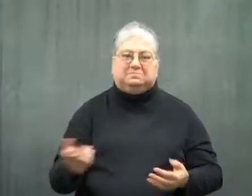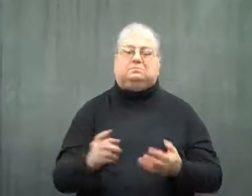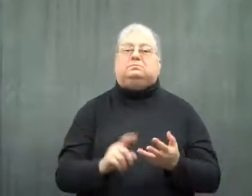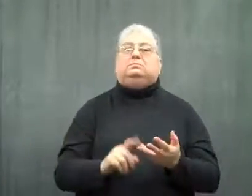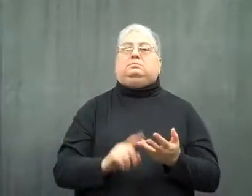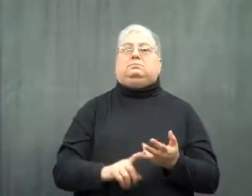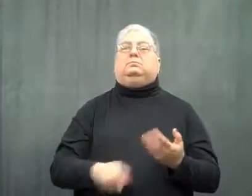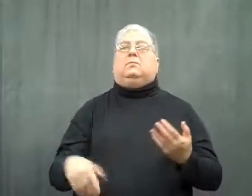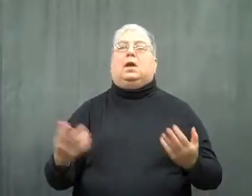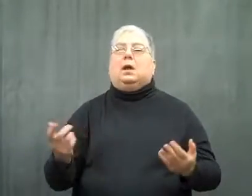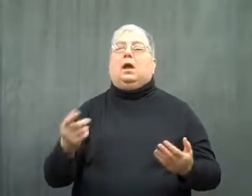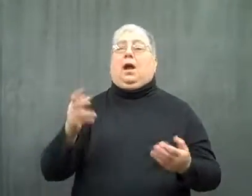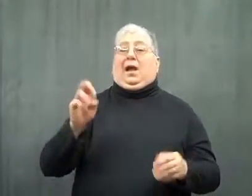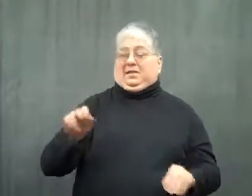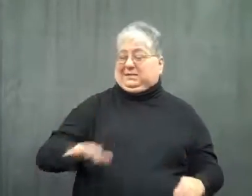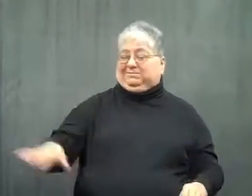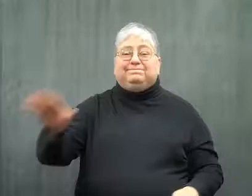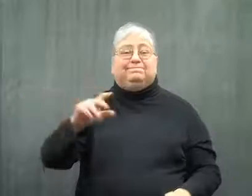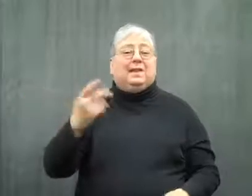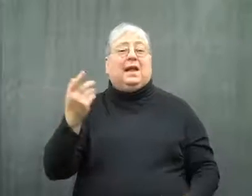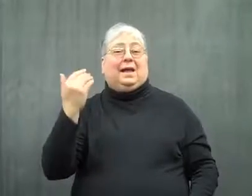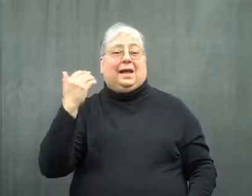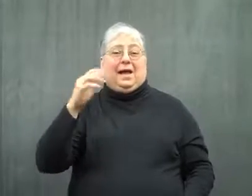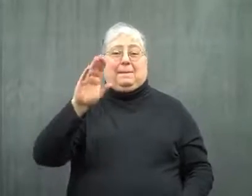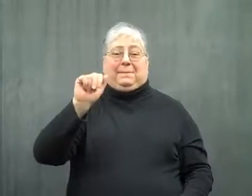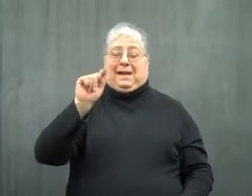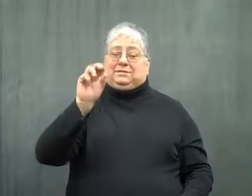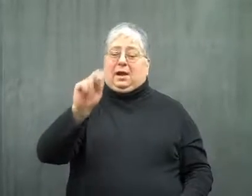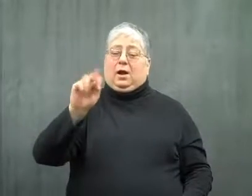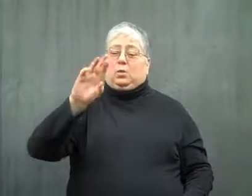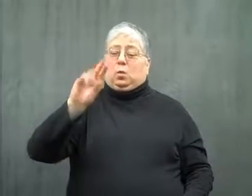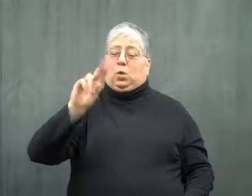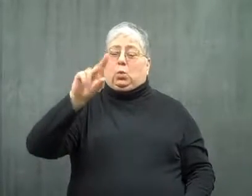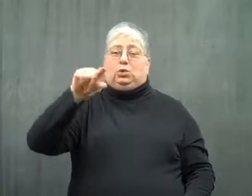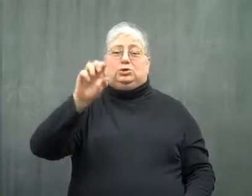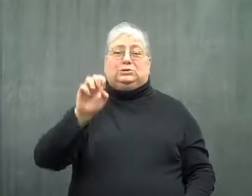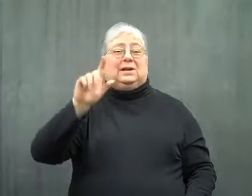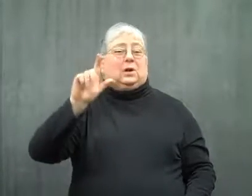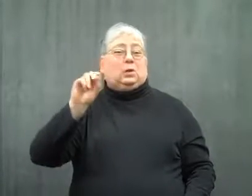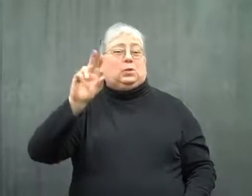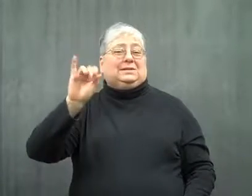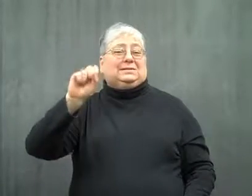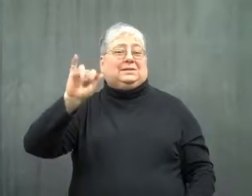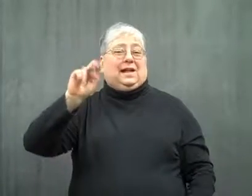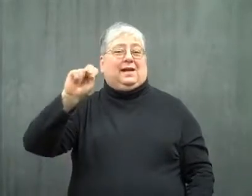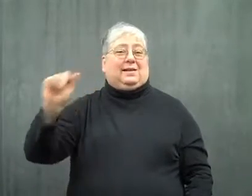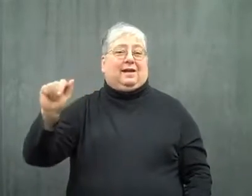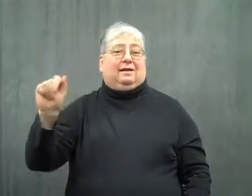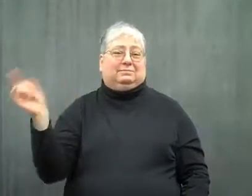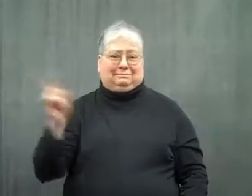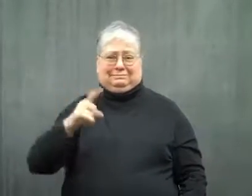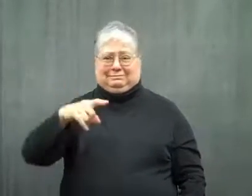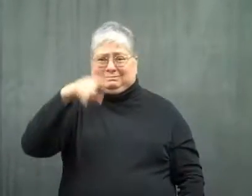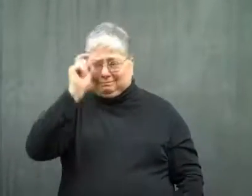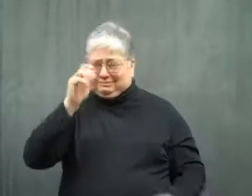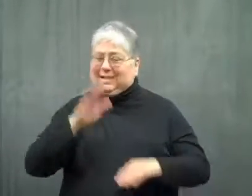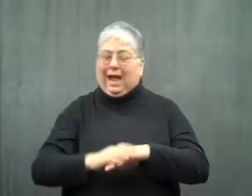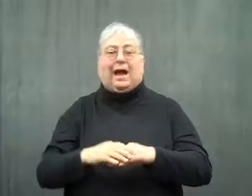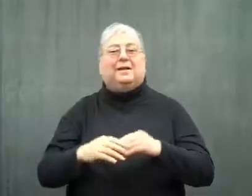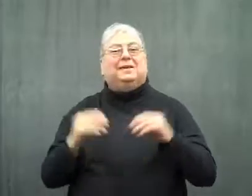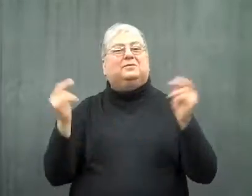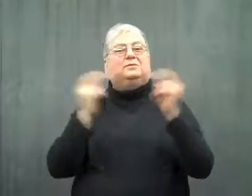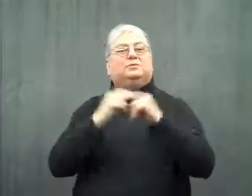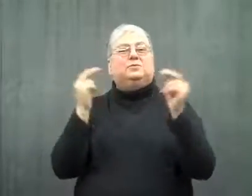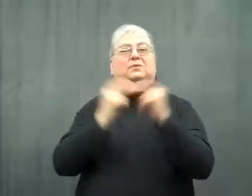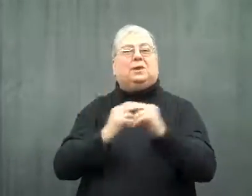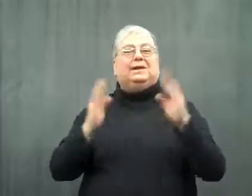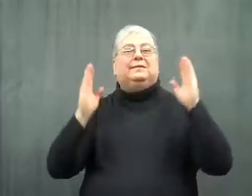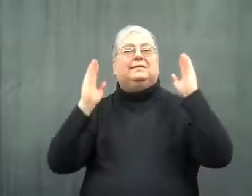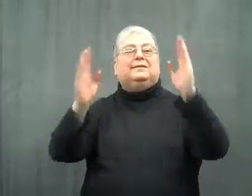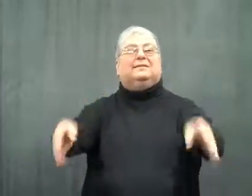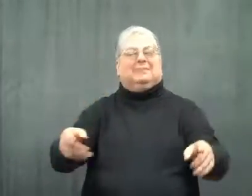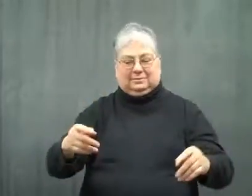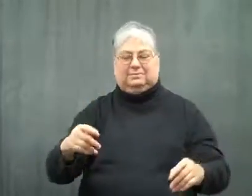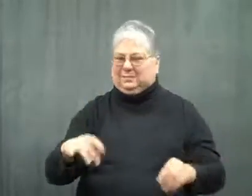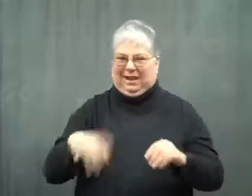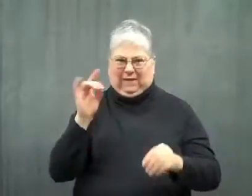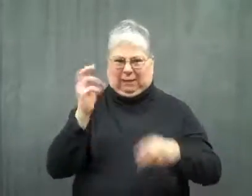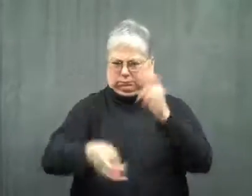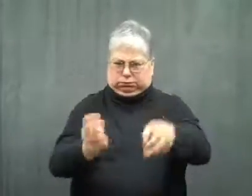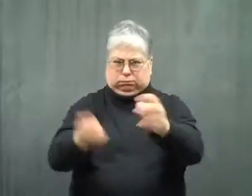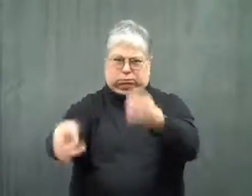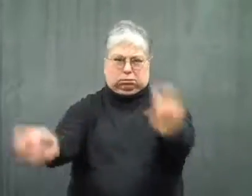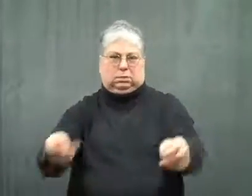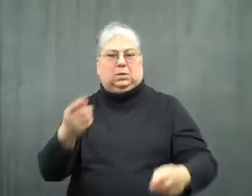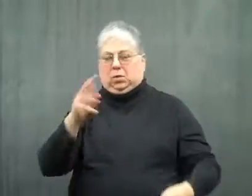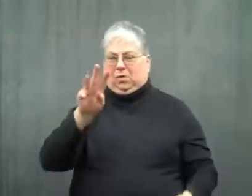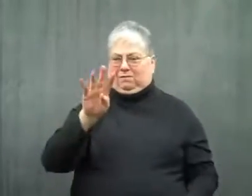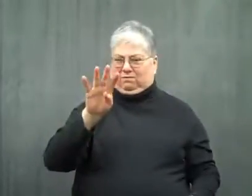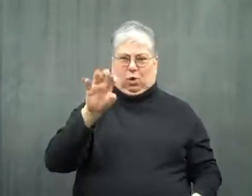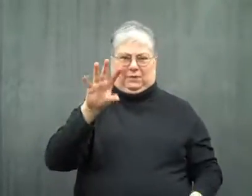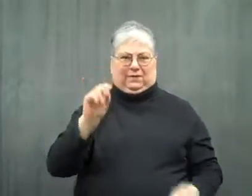In Baton Rouge, Louisiana, 450 birds were found on a stretch of highway.